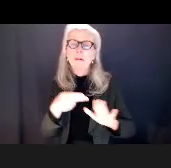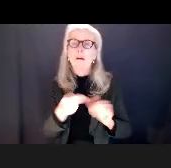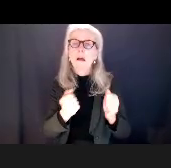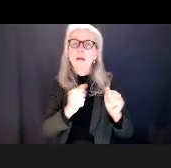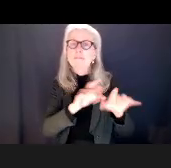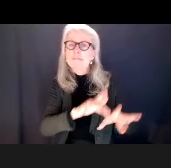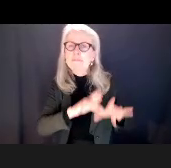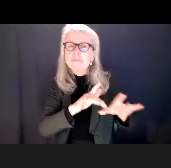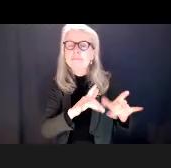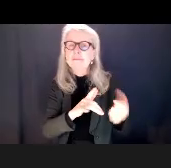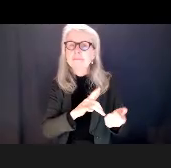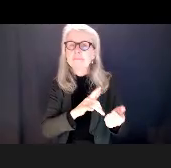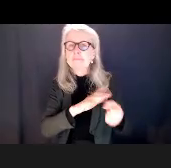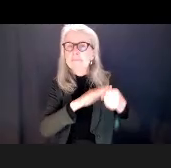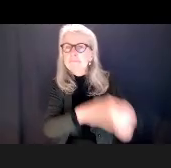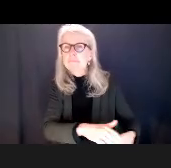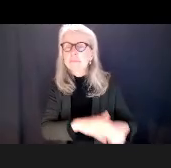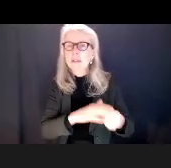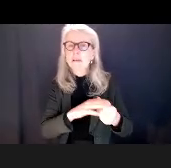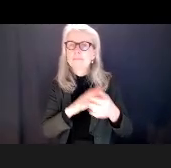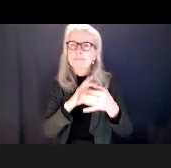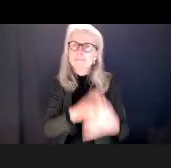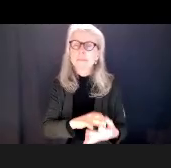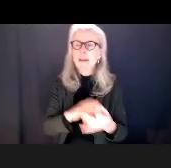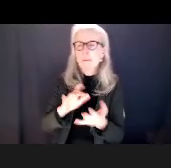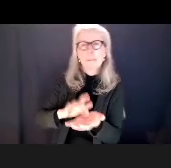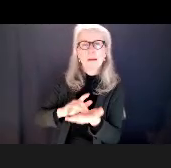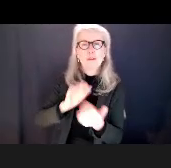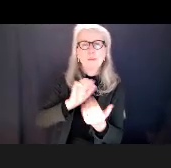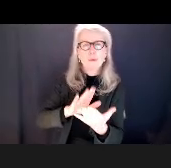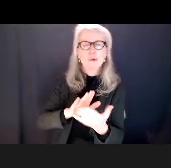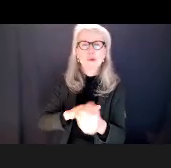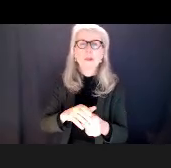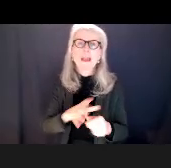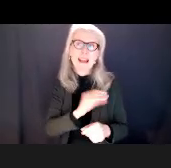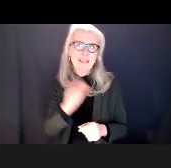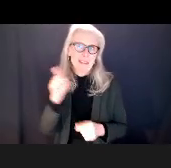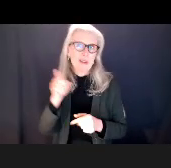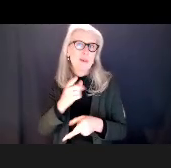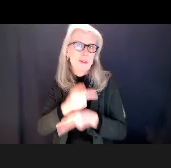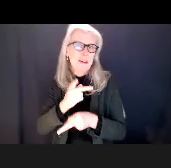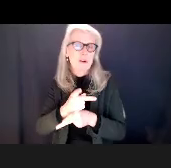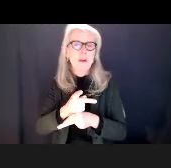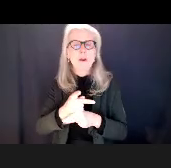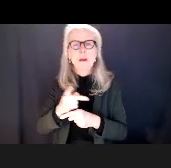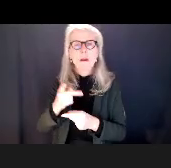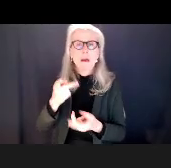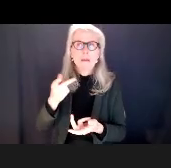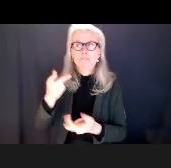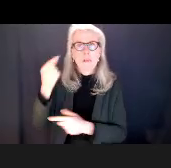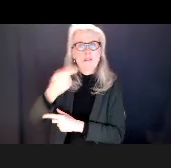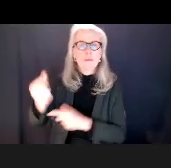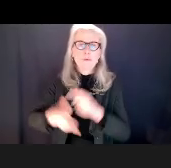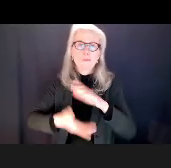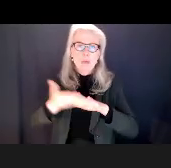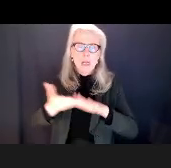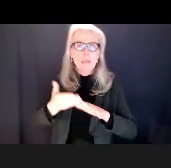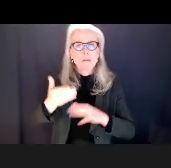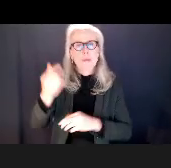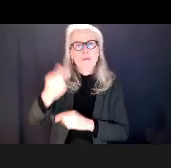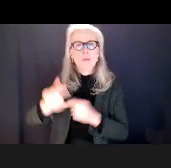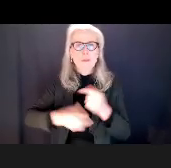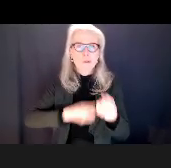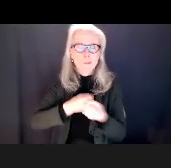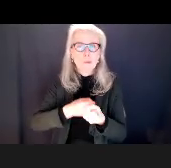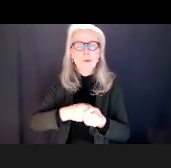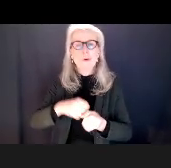Ontario has its roots in state-funded, state-run institutional facilities such as sanatoria,